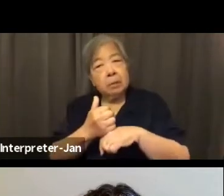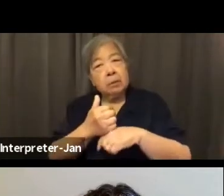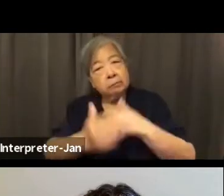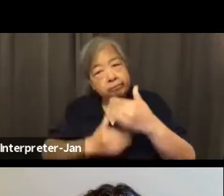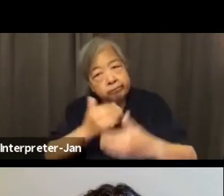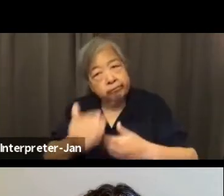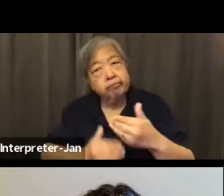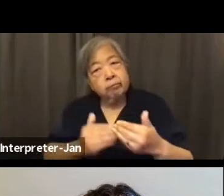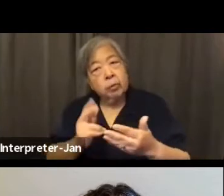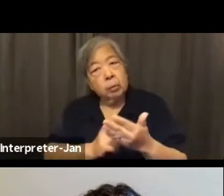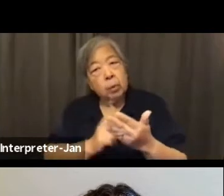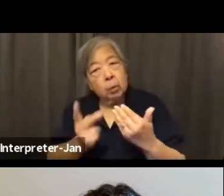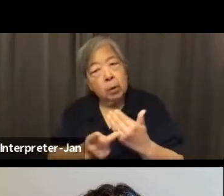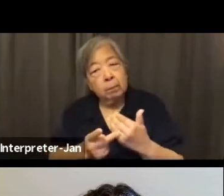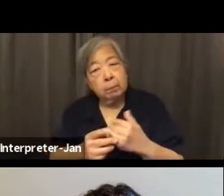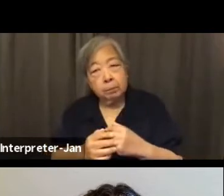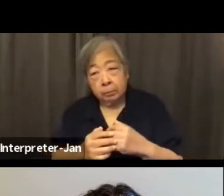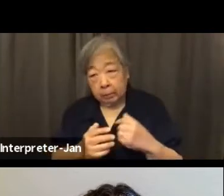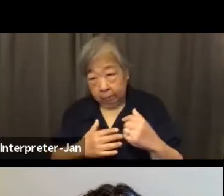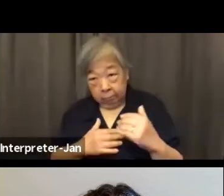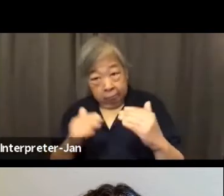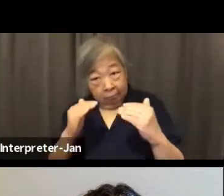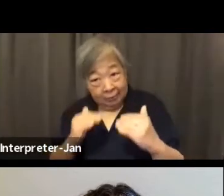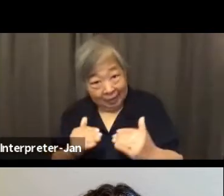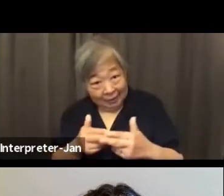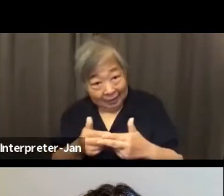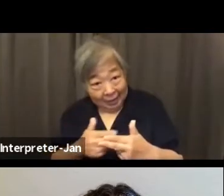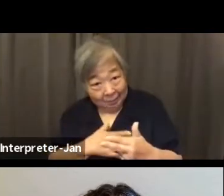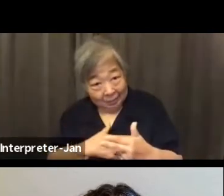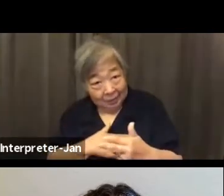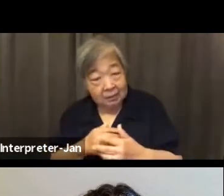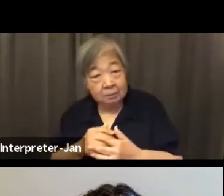You can go to the next slide, please.